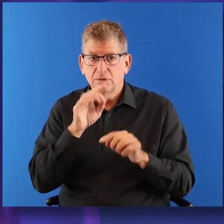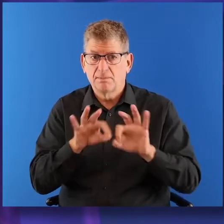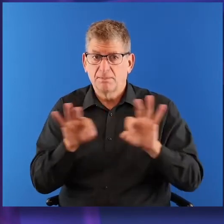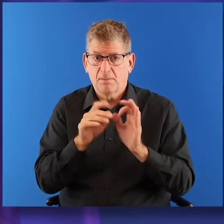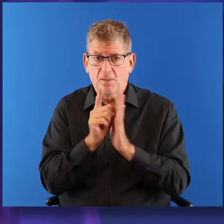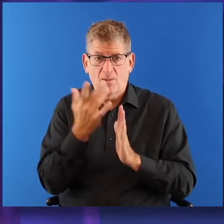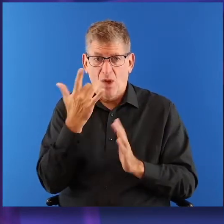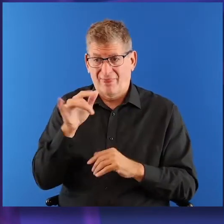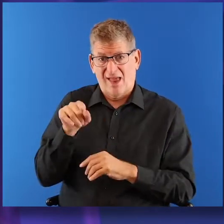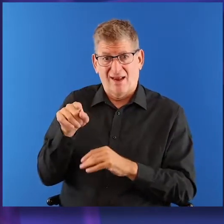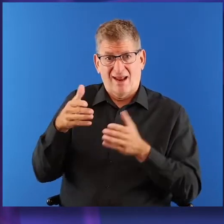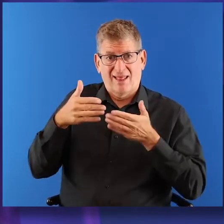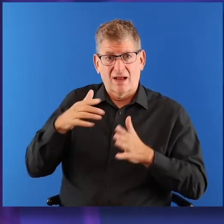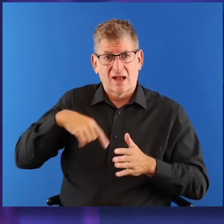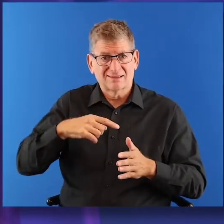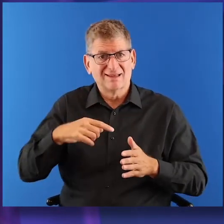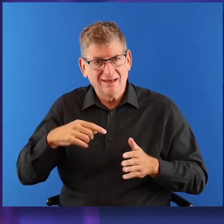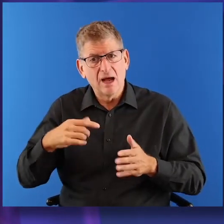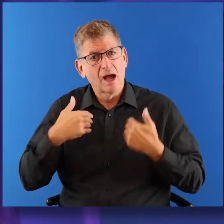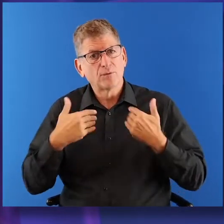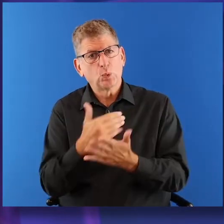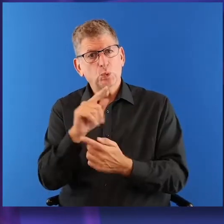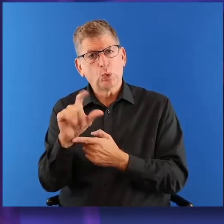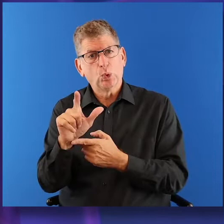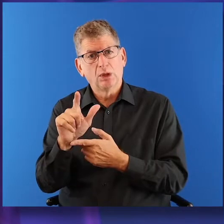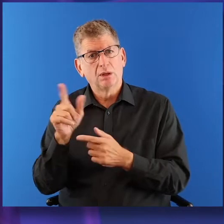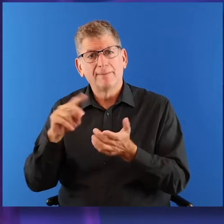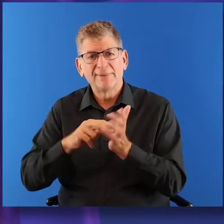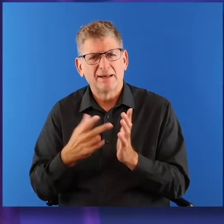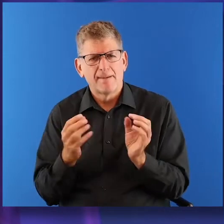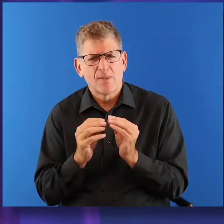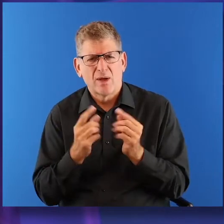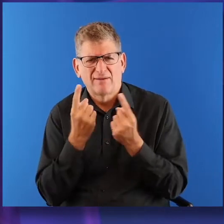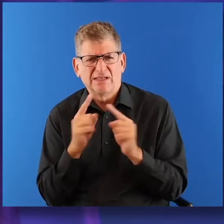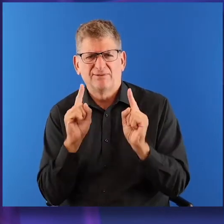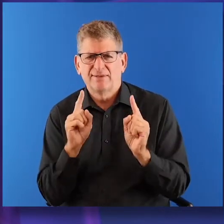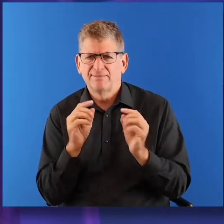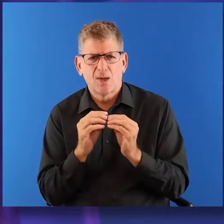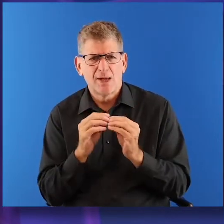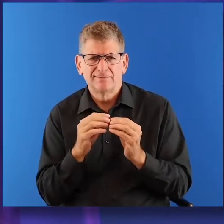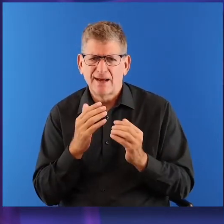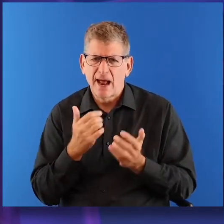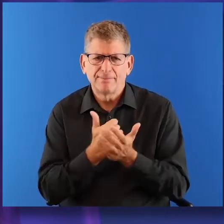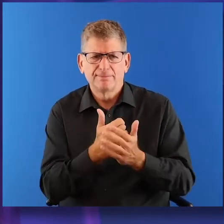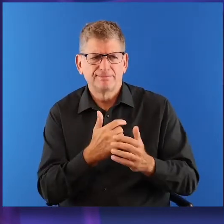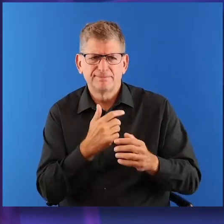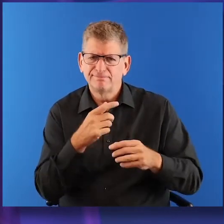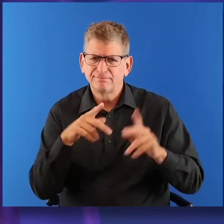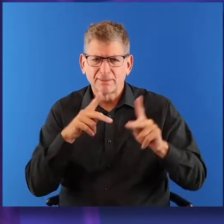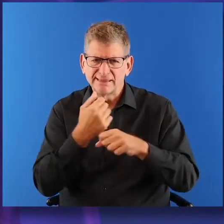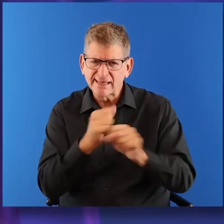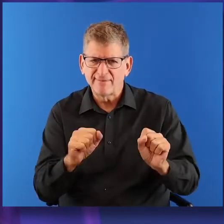is meant to be more effective at keeping people safe. The hope is that it's going to keep people safe a little bit longer.